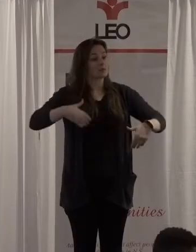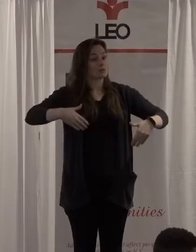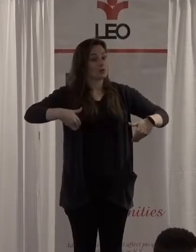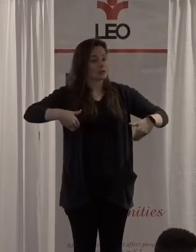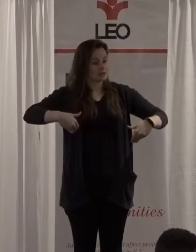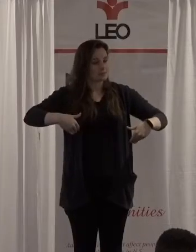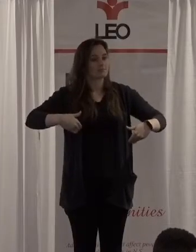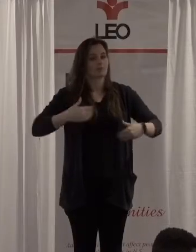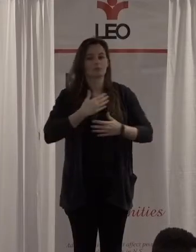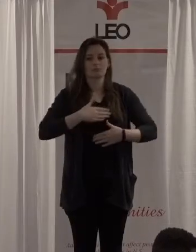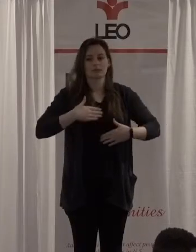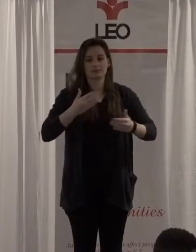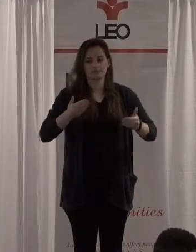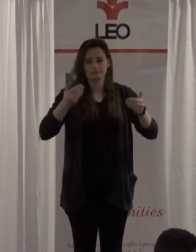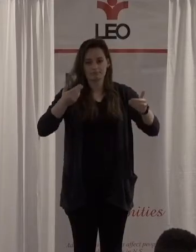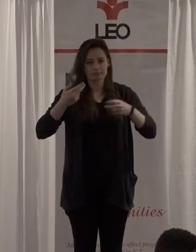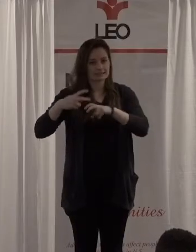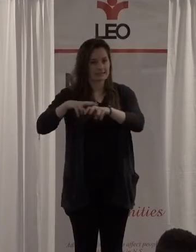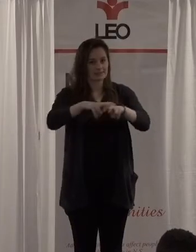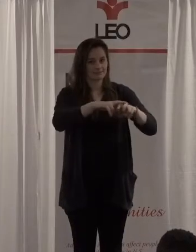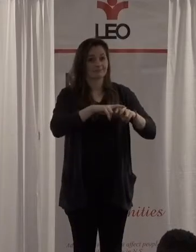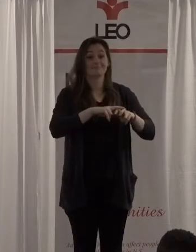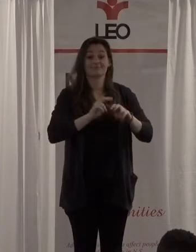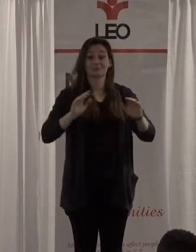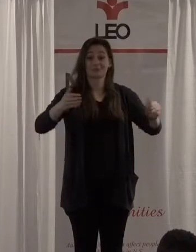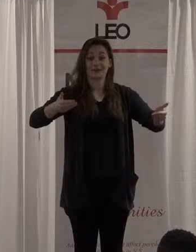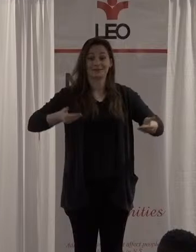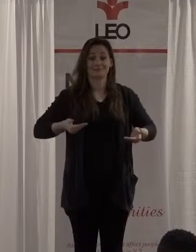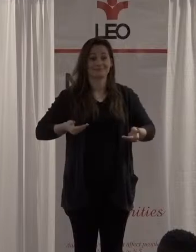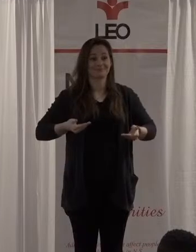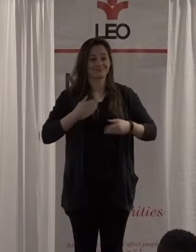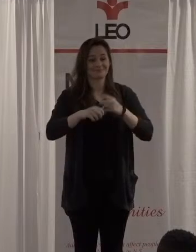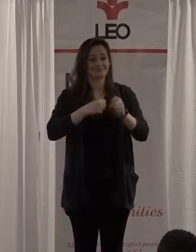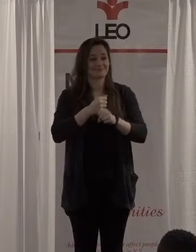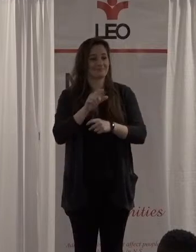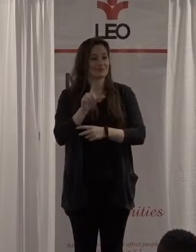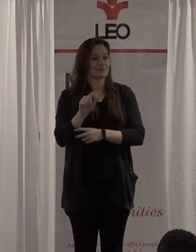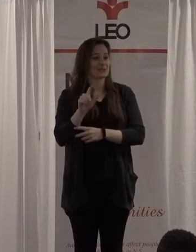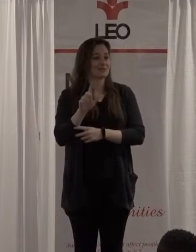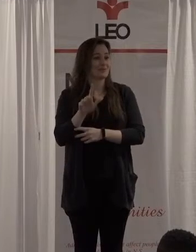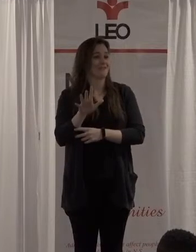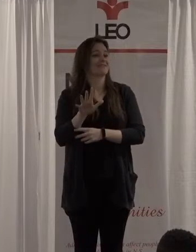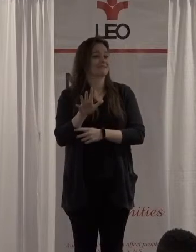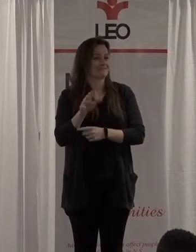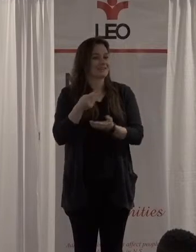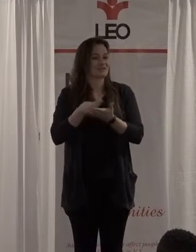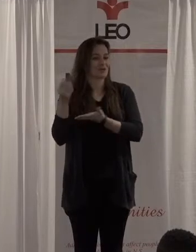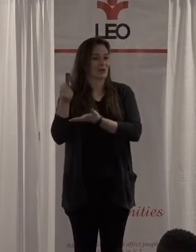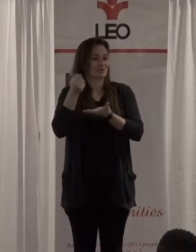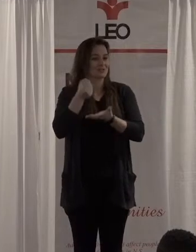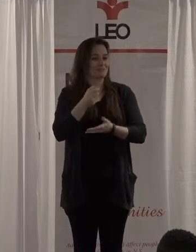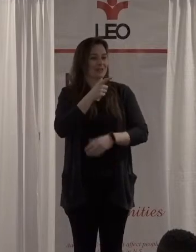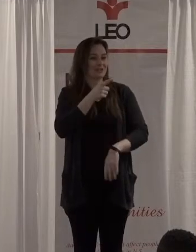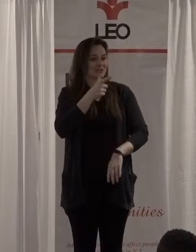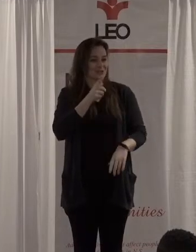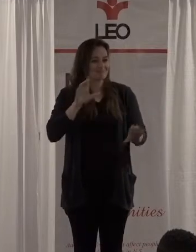PLEASE BE SEATED AND WELCOME TO THE 2025 SCHOLARSHIP LUNCHEON.